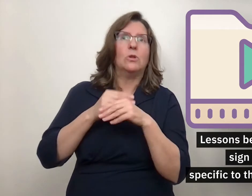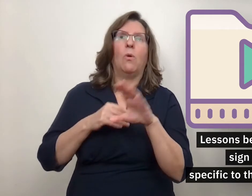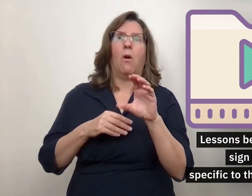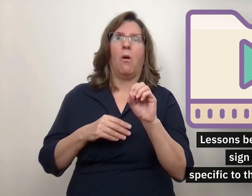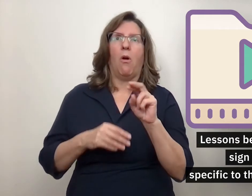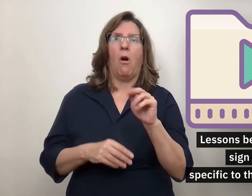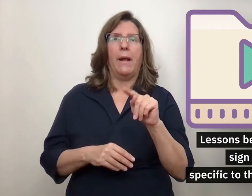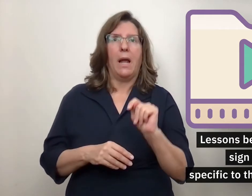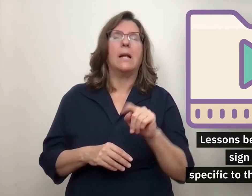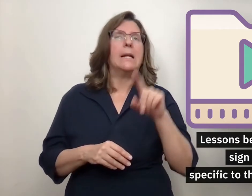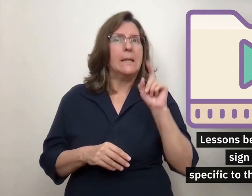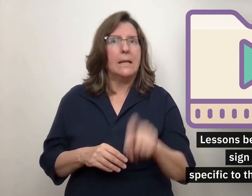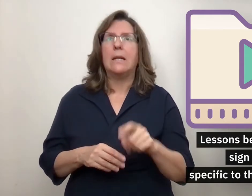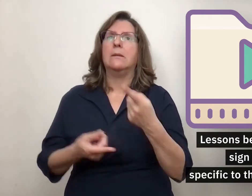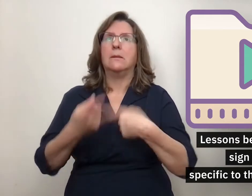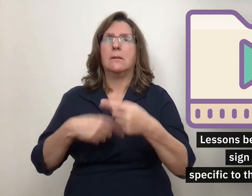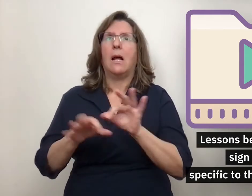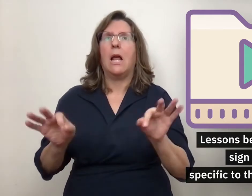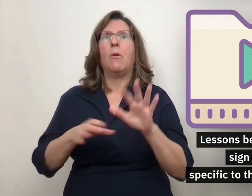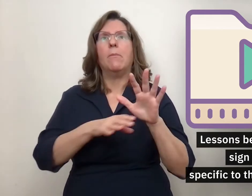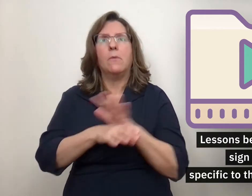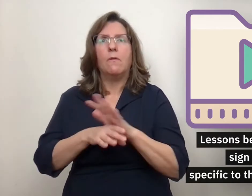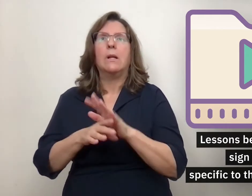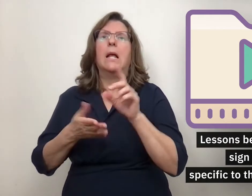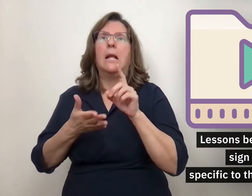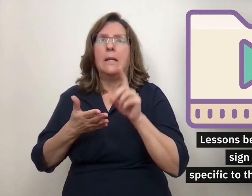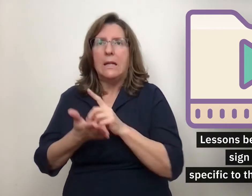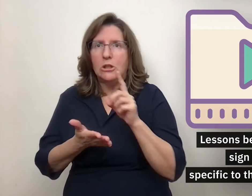For deaf learners, that content must be translated into sign language.